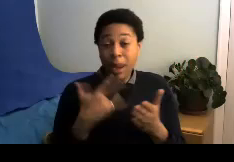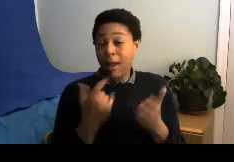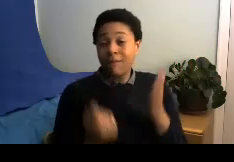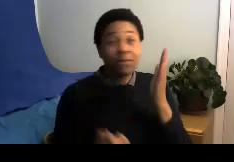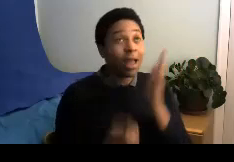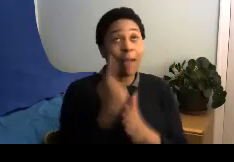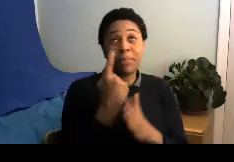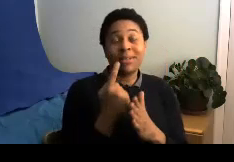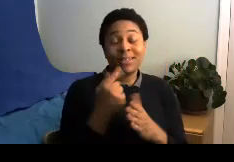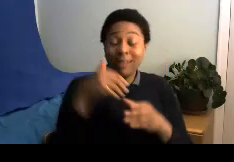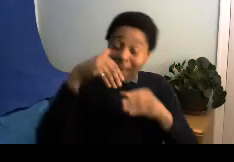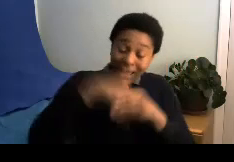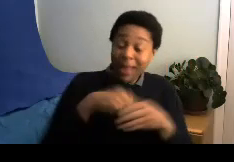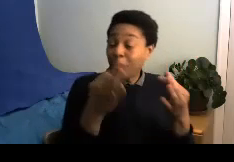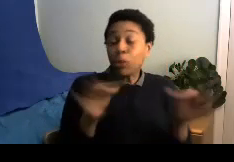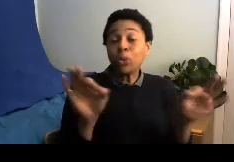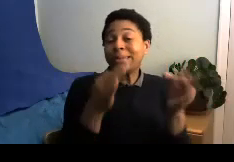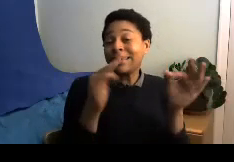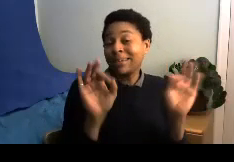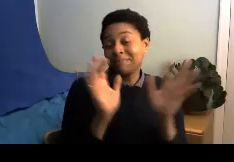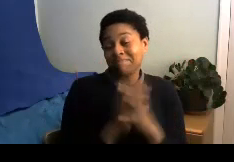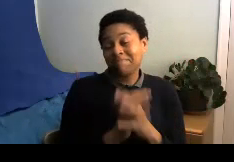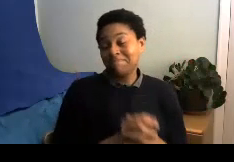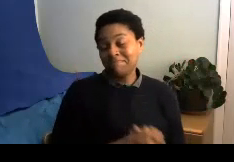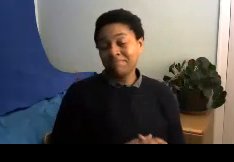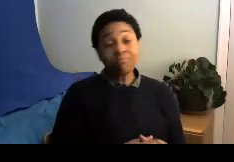Paul: Yeah, it's so true. I mean, you know, music surrounds